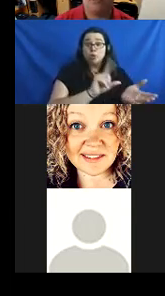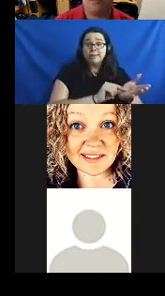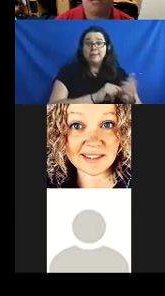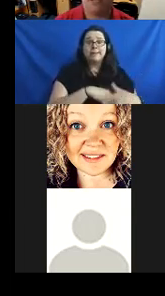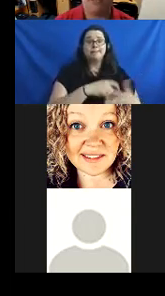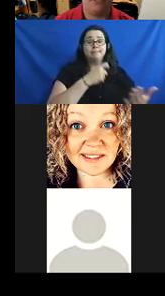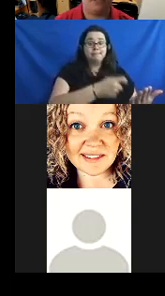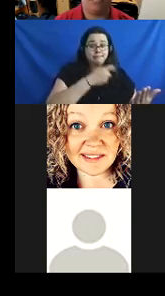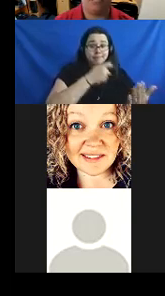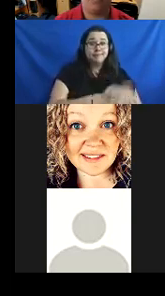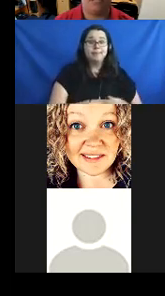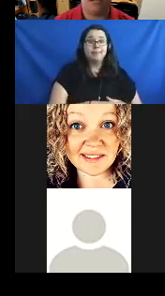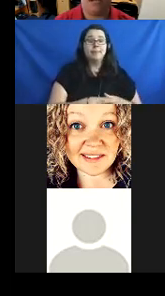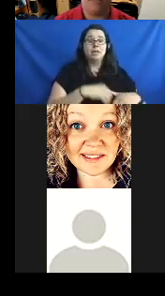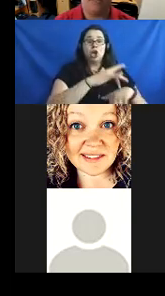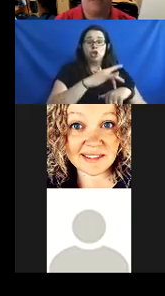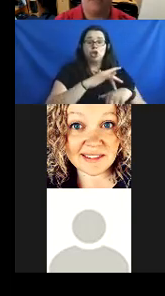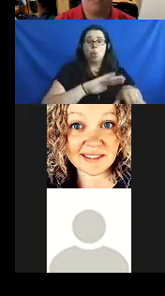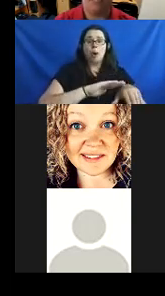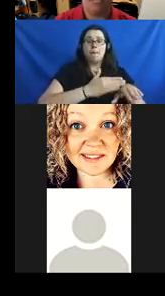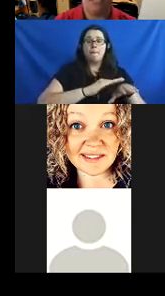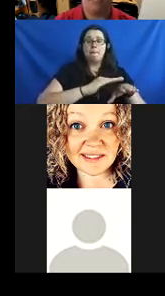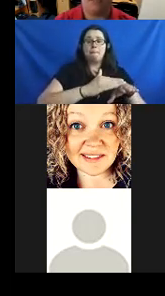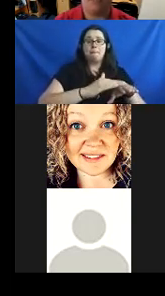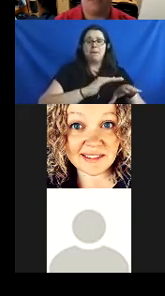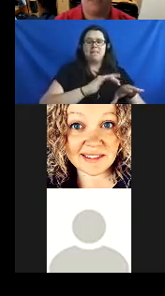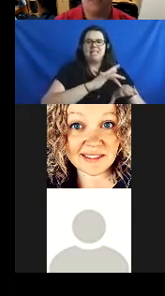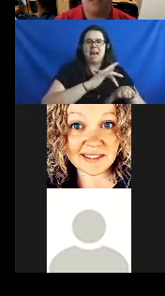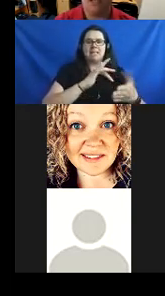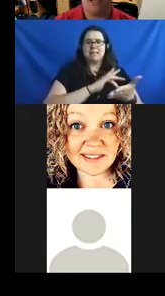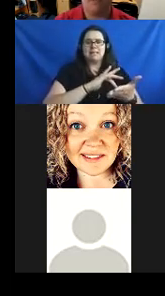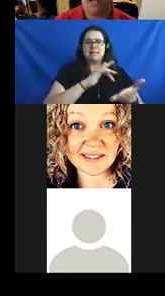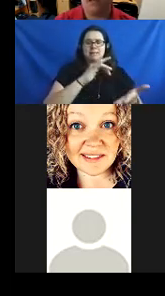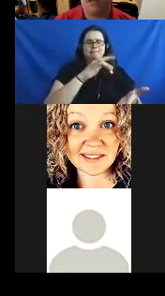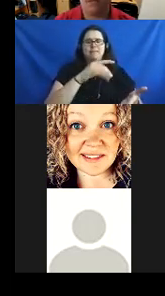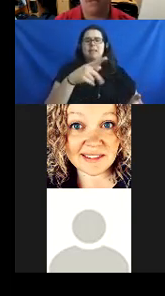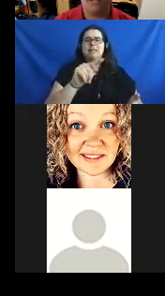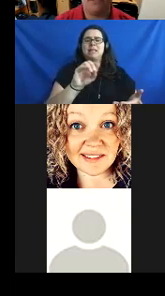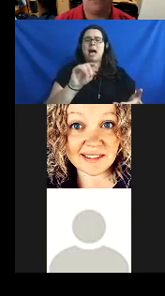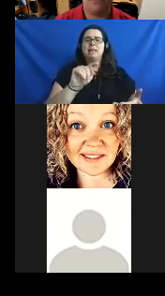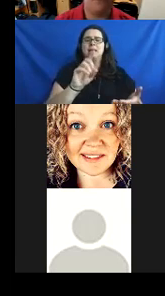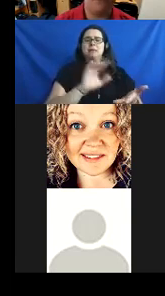BUMP DOTS, WHICH ARE DOTS YOU CAN TYPICALLY GET IN SOME OF THE CATALOG COMPANIES.